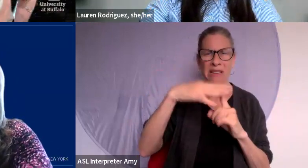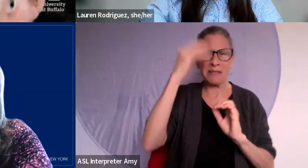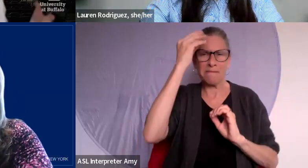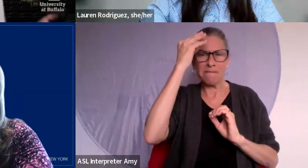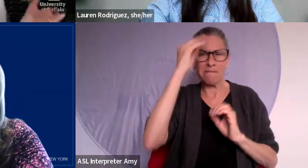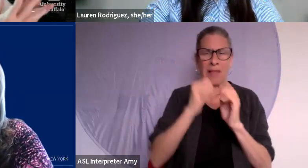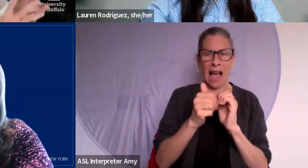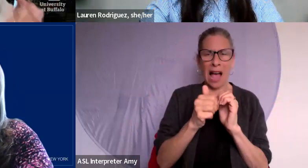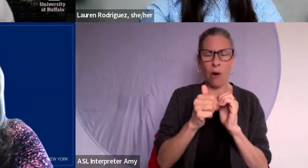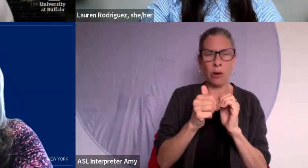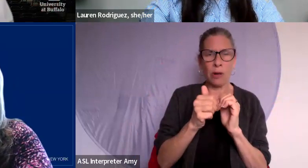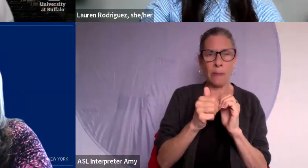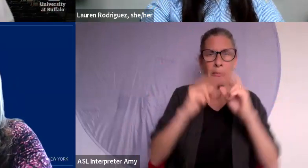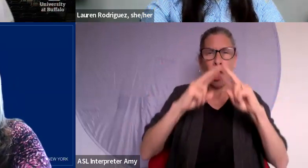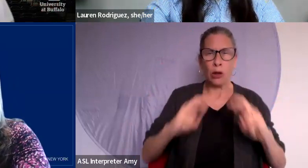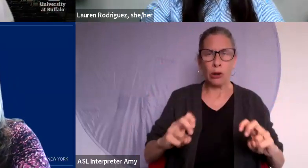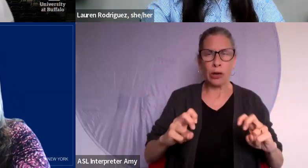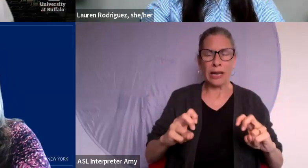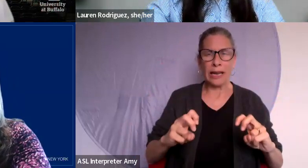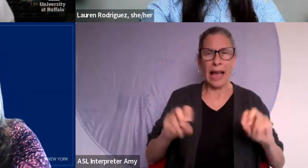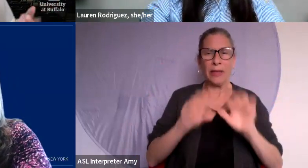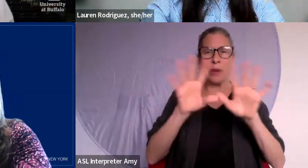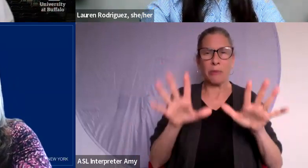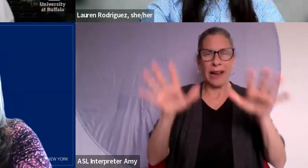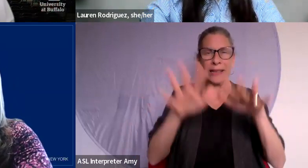you know, looking at the Brightspace interface, does the